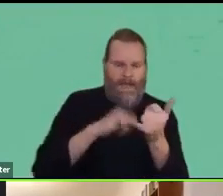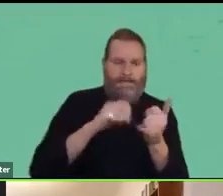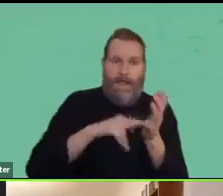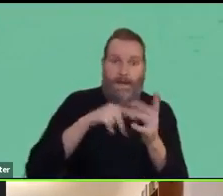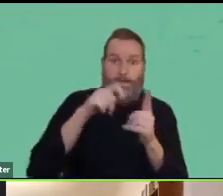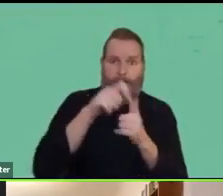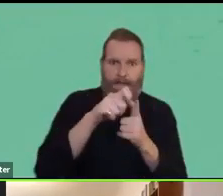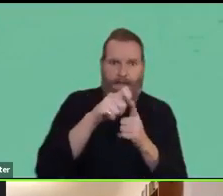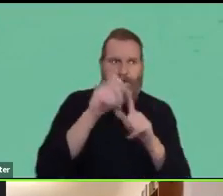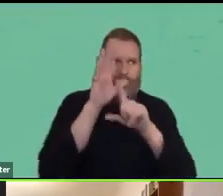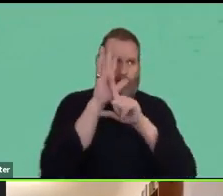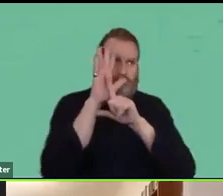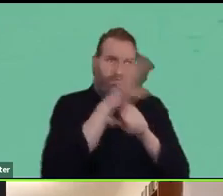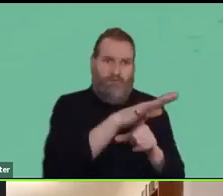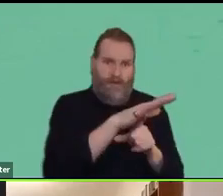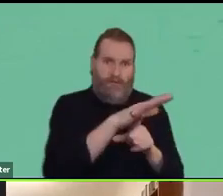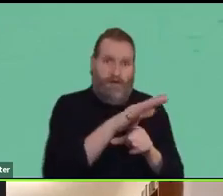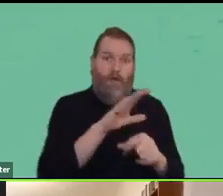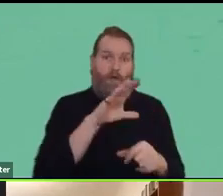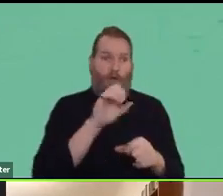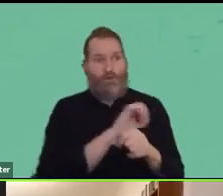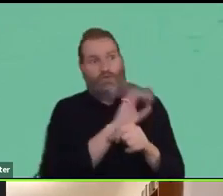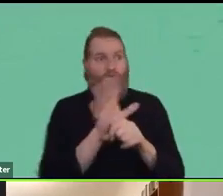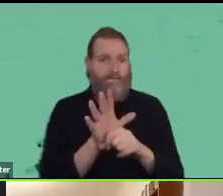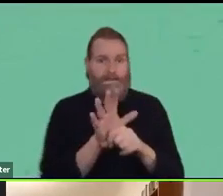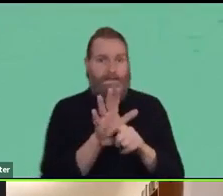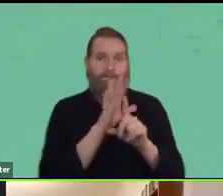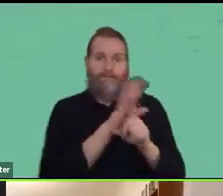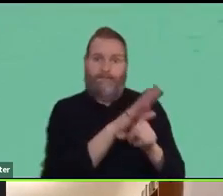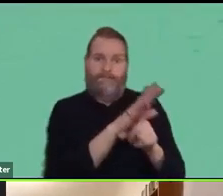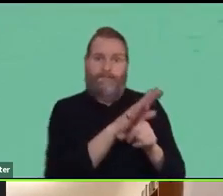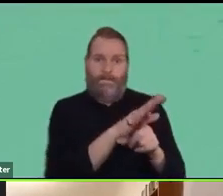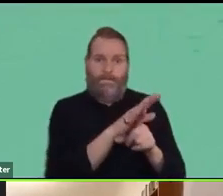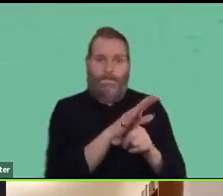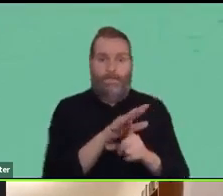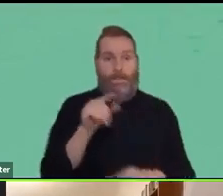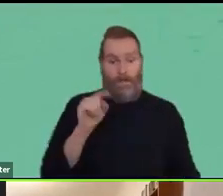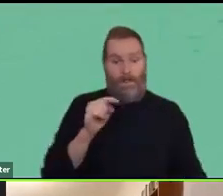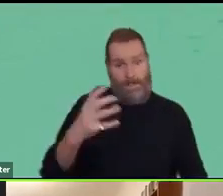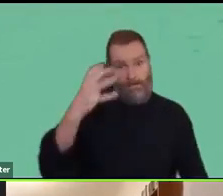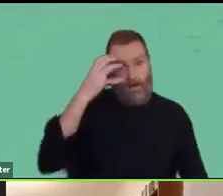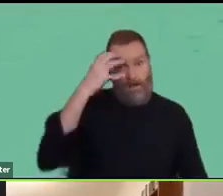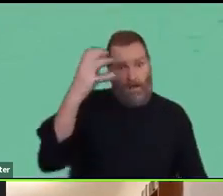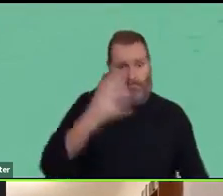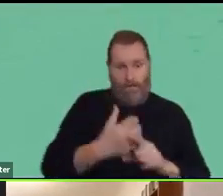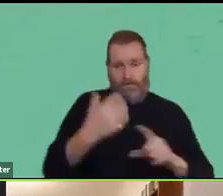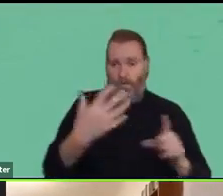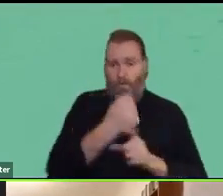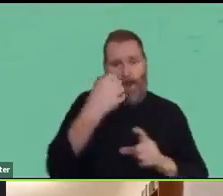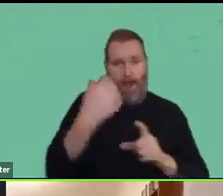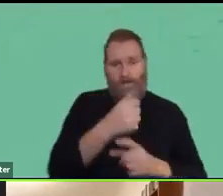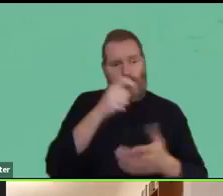because the point was made earlier on by the red wall seats you know this was a government that runs seats where there's lots of public sector workers saying they're going to level up